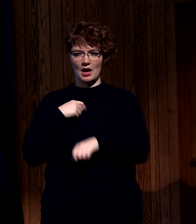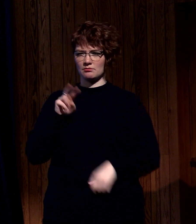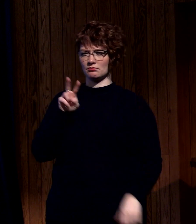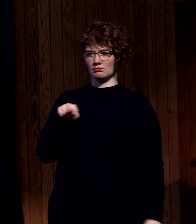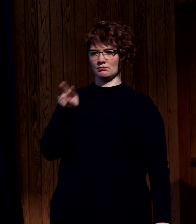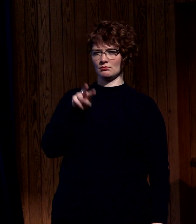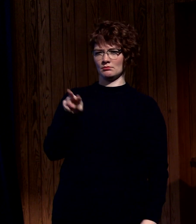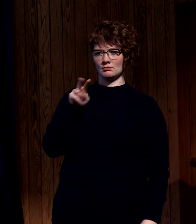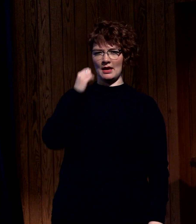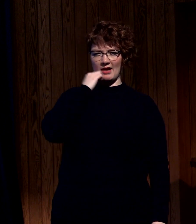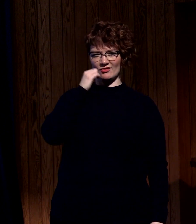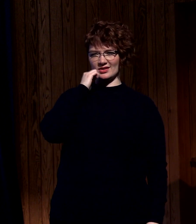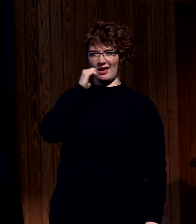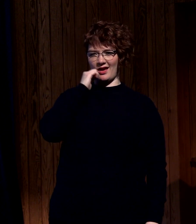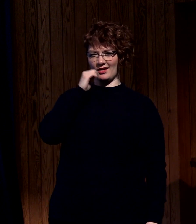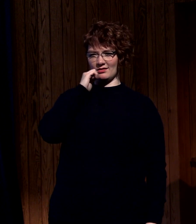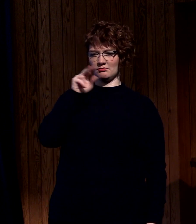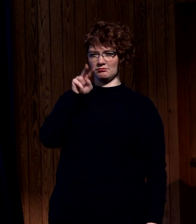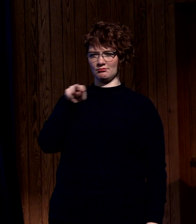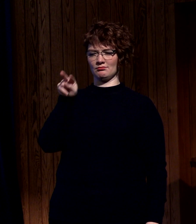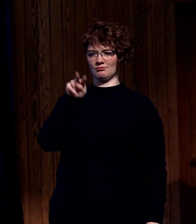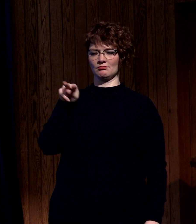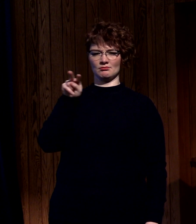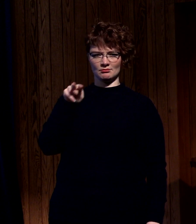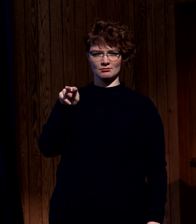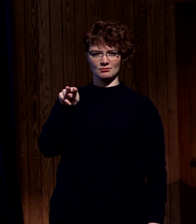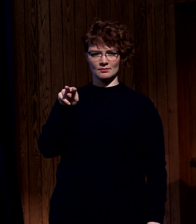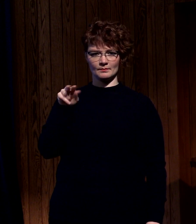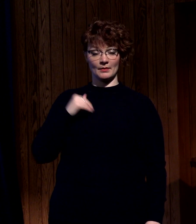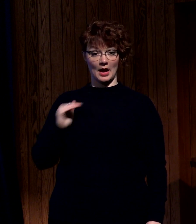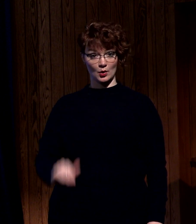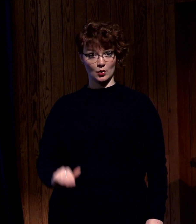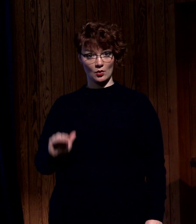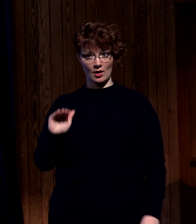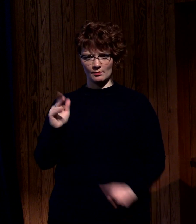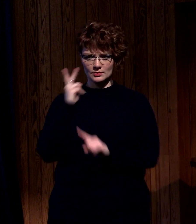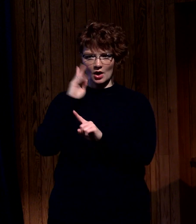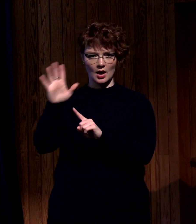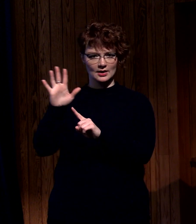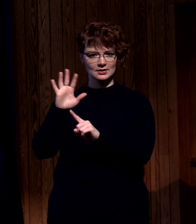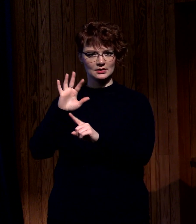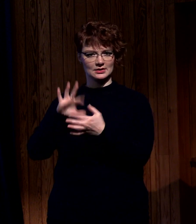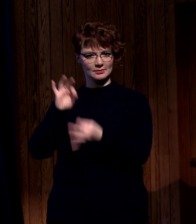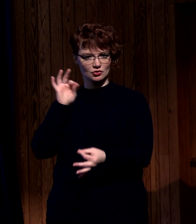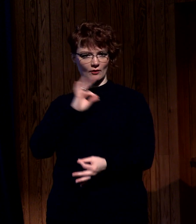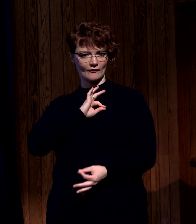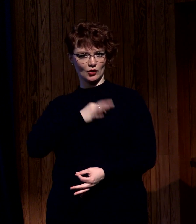day and night. And growing up, I saw the fruit of this in all the